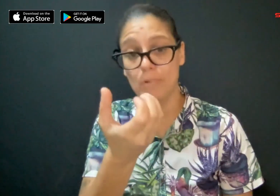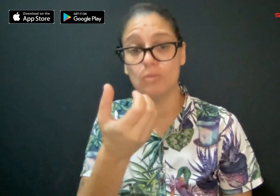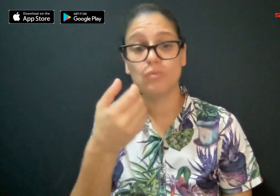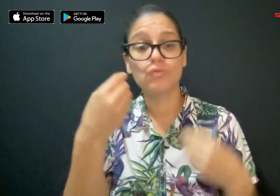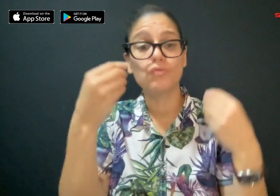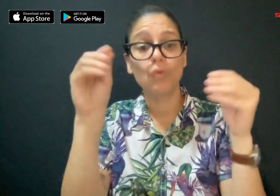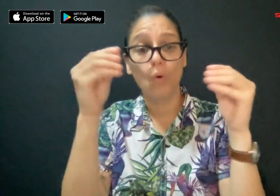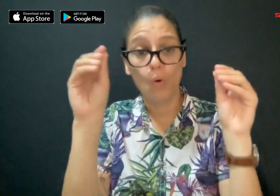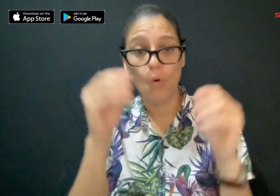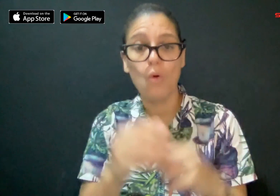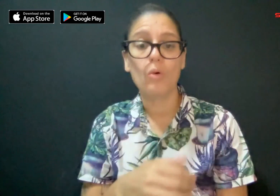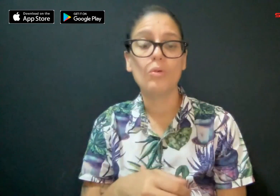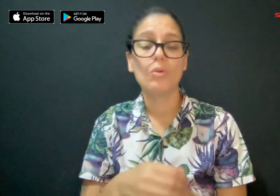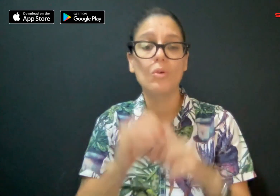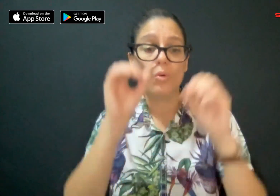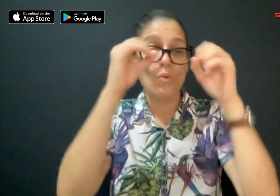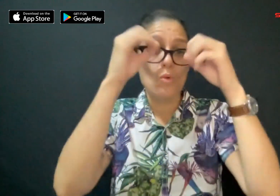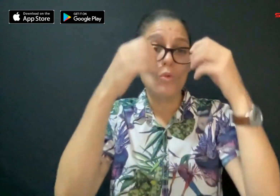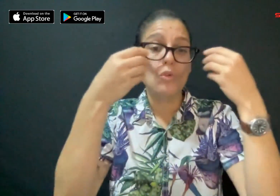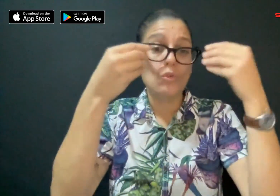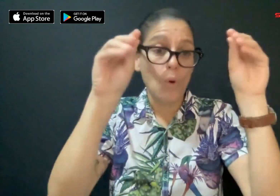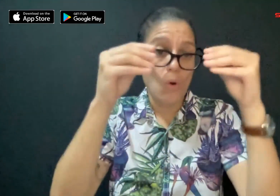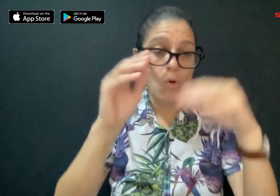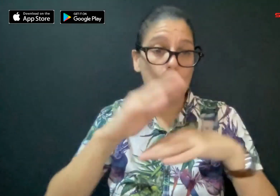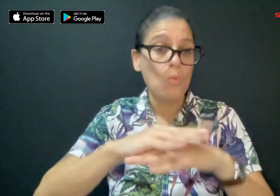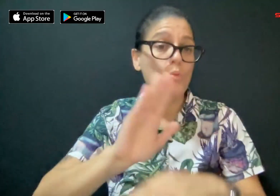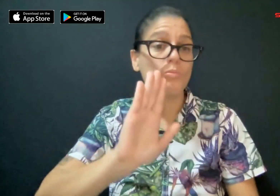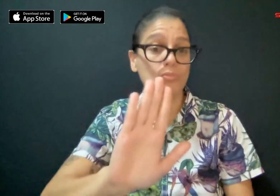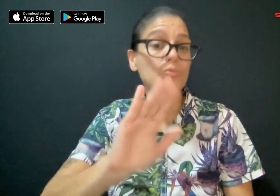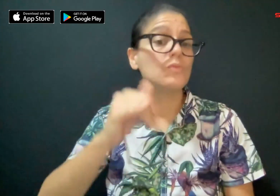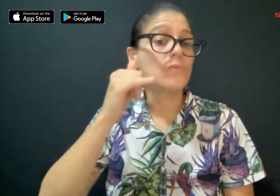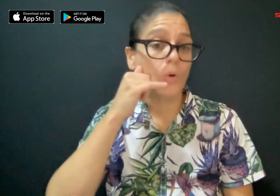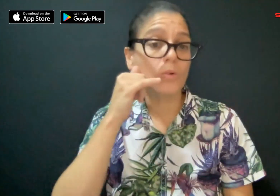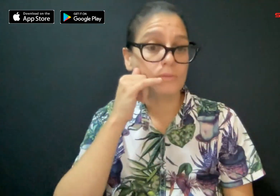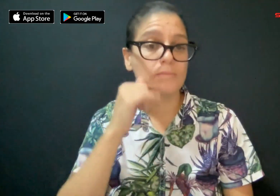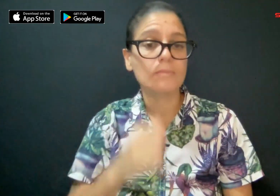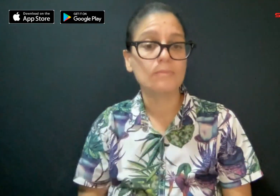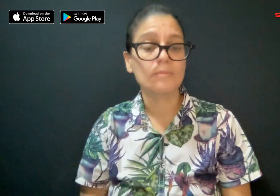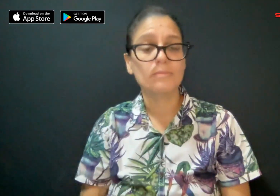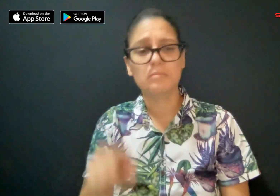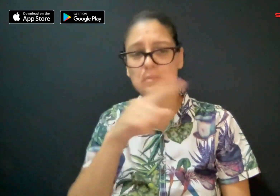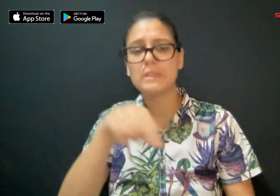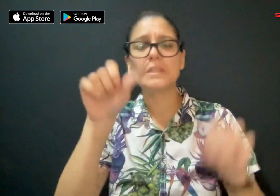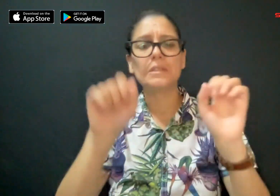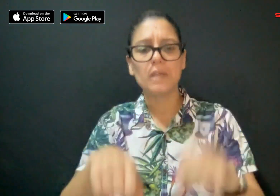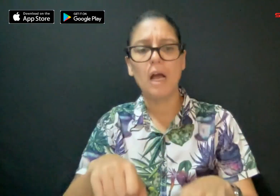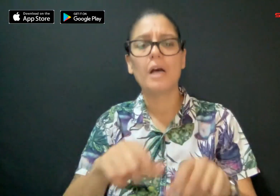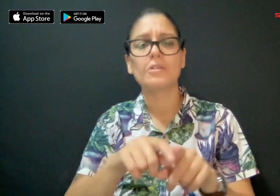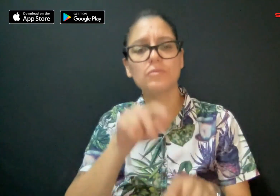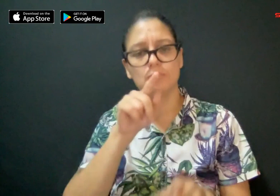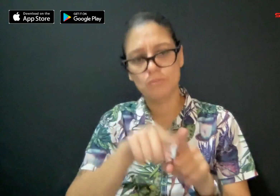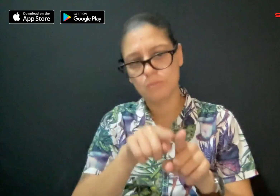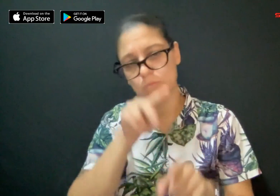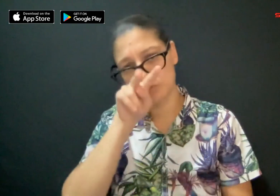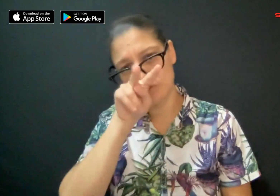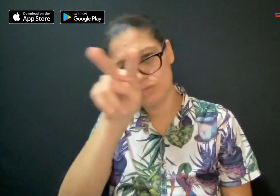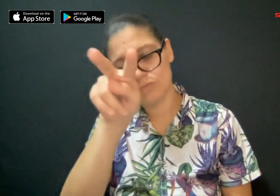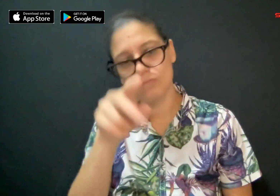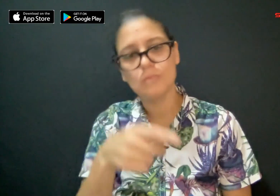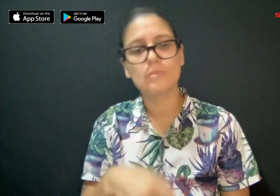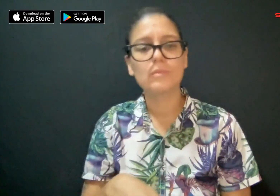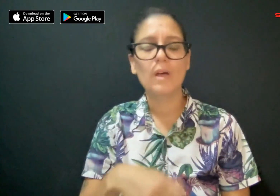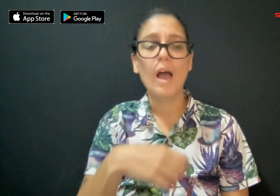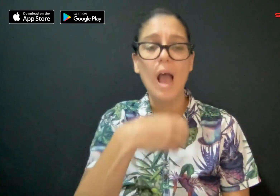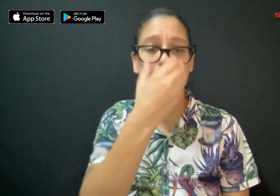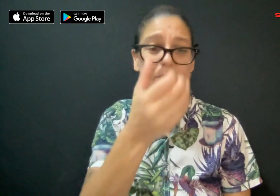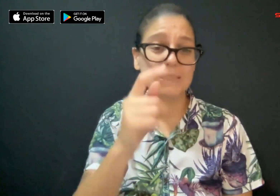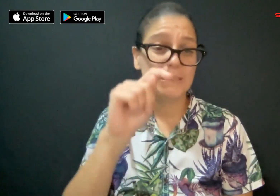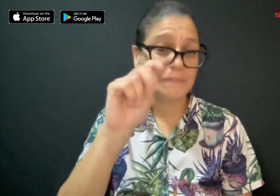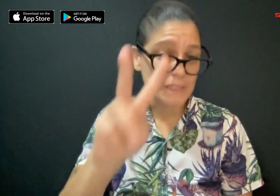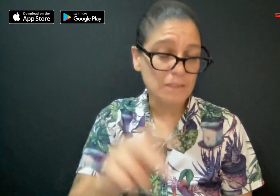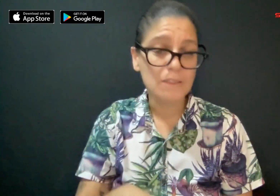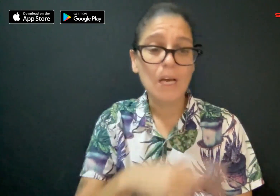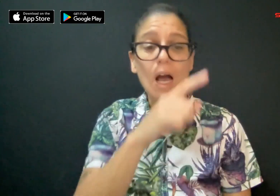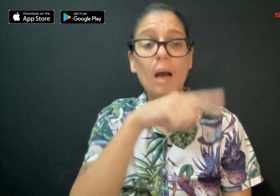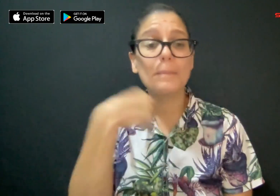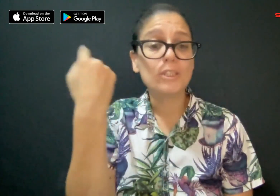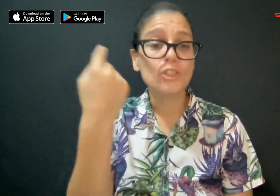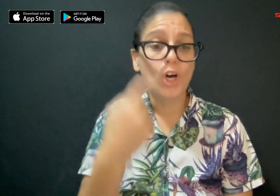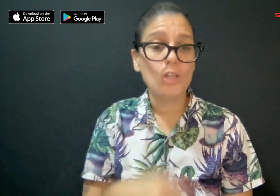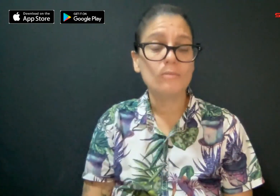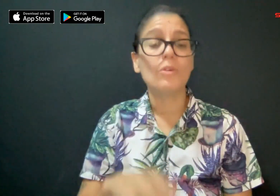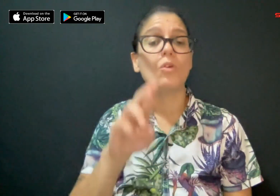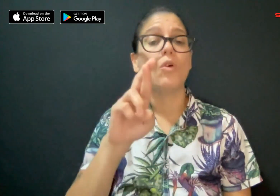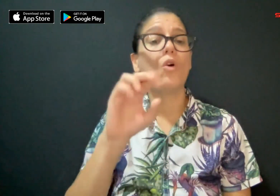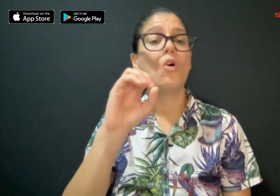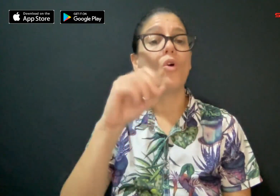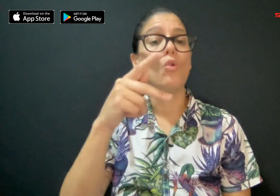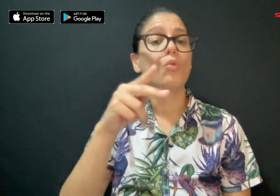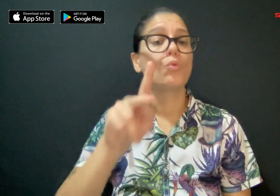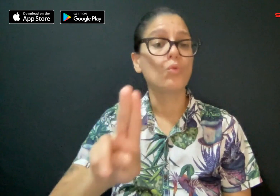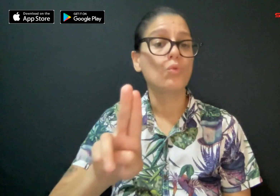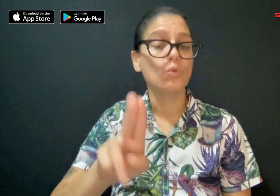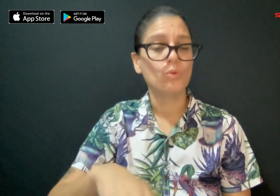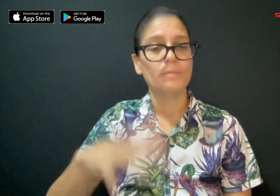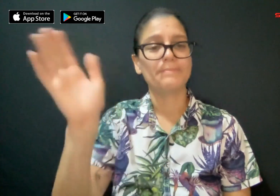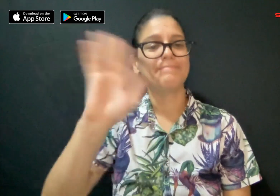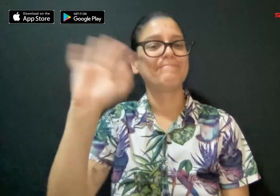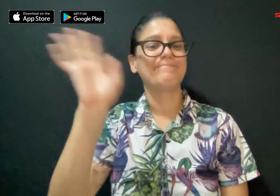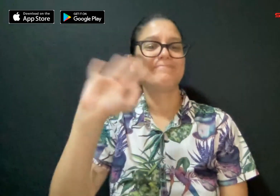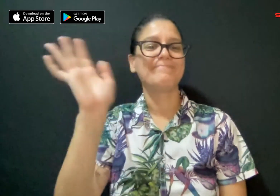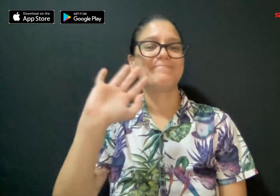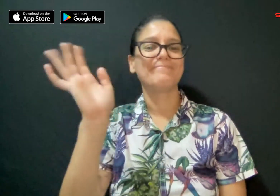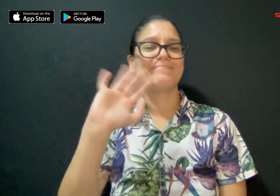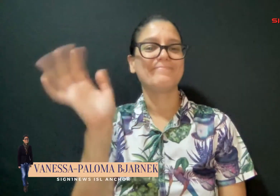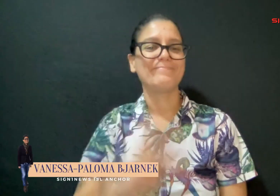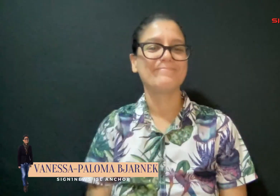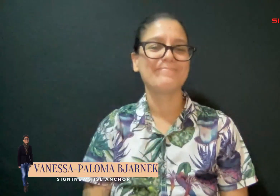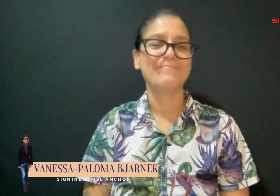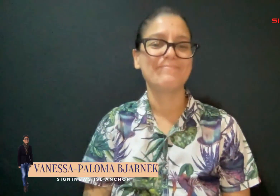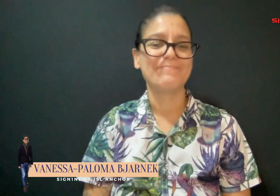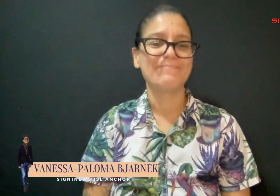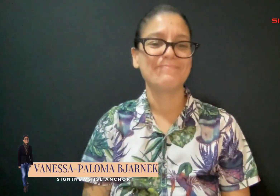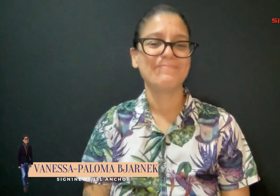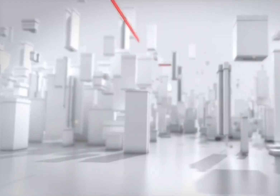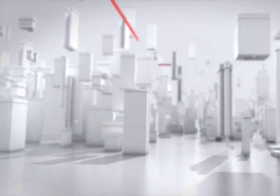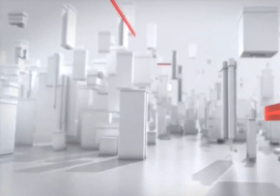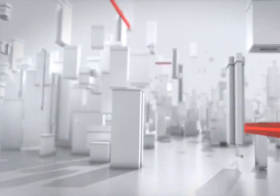or Google play store on your smart phone and you can also watch on Apple TV Amazon and Roku